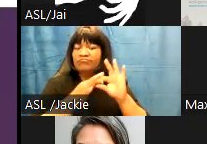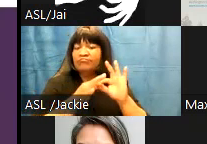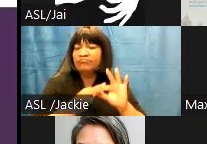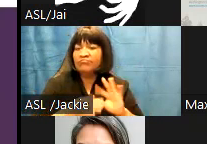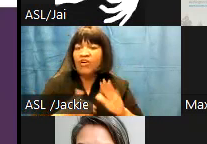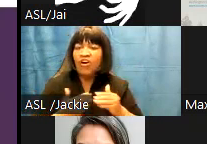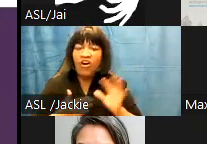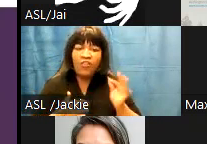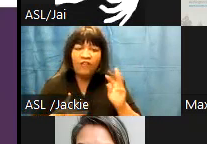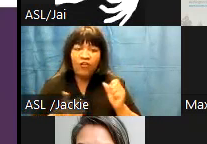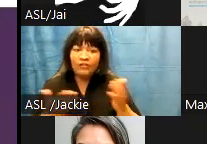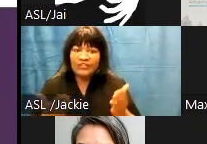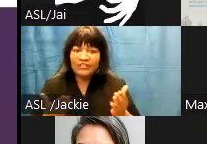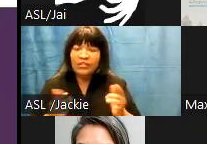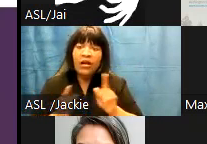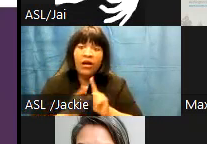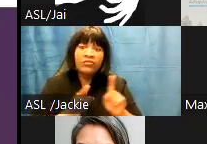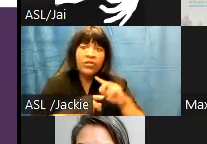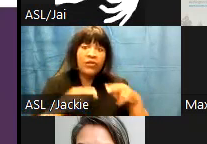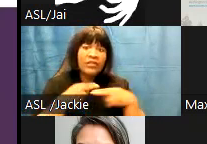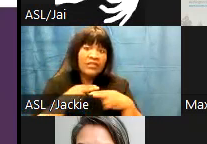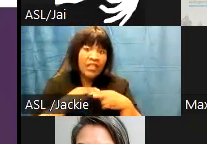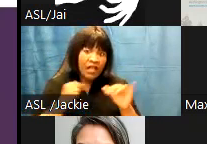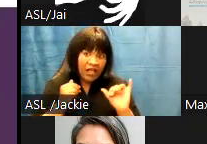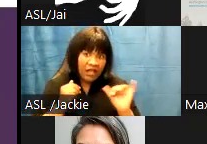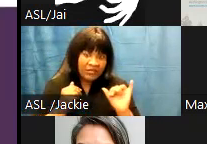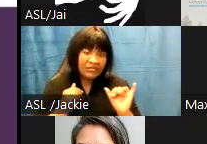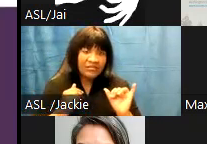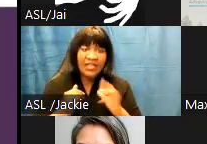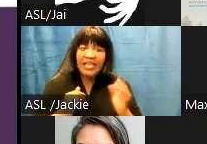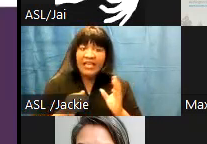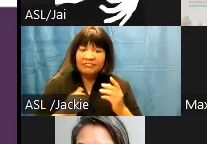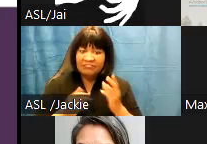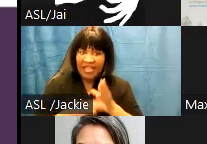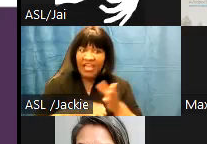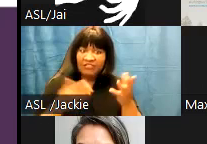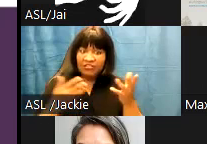provided here as well as this slide deck and as we are recording this information